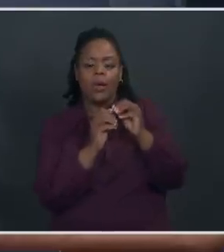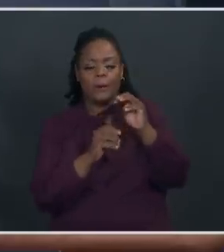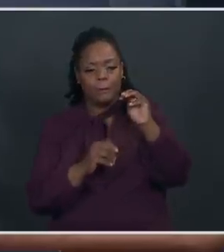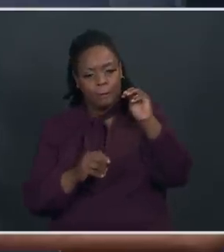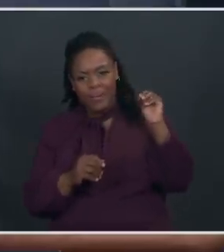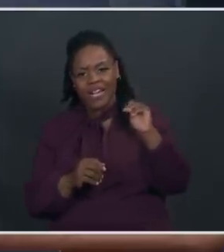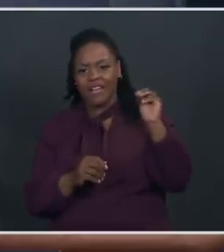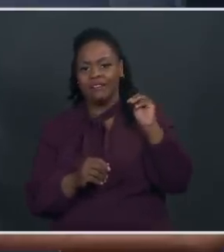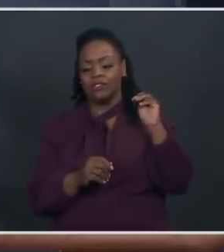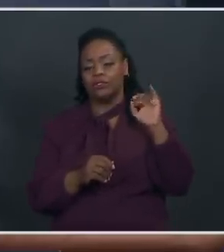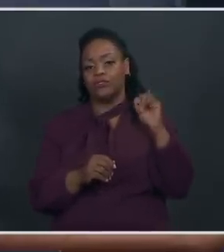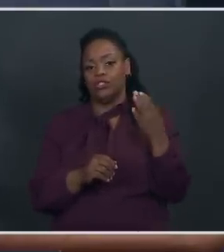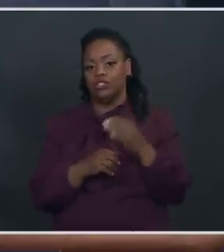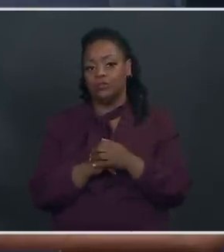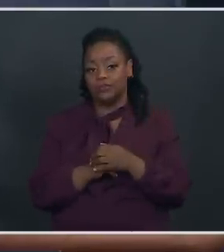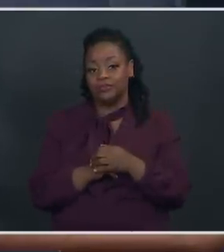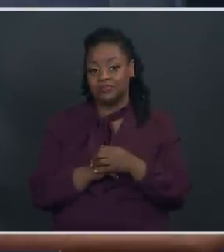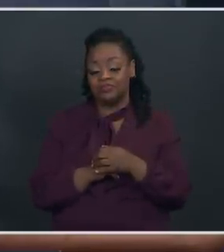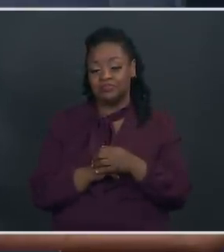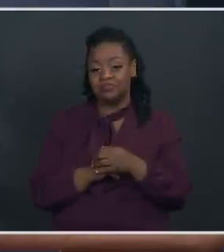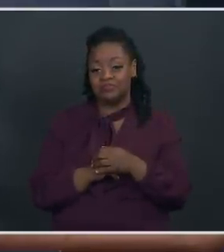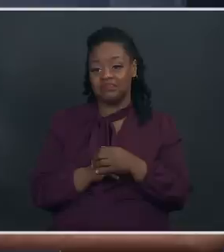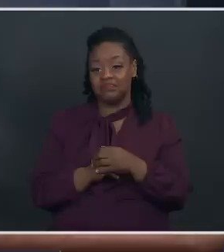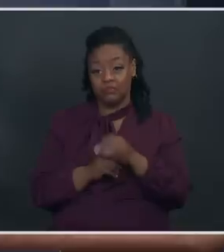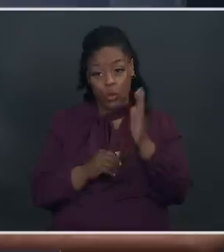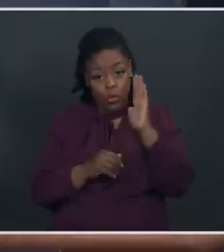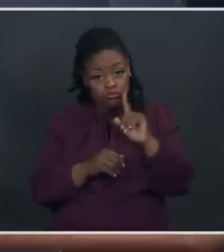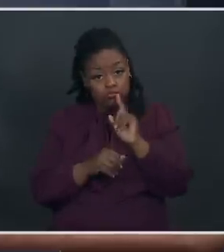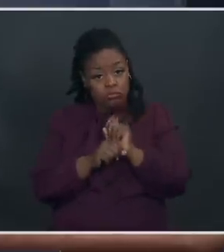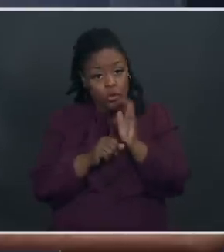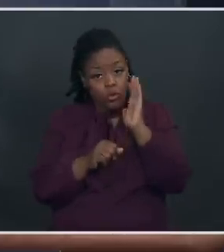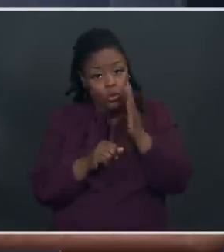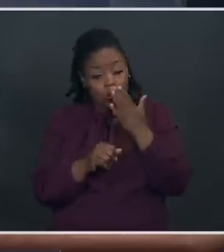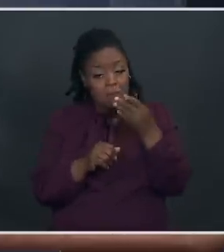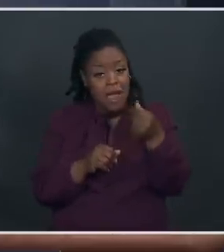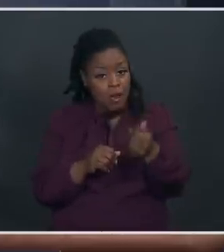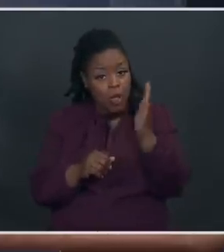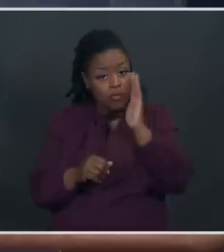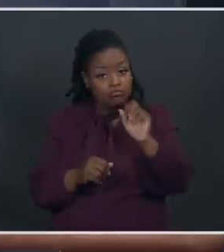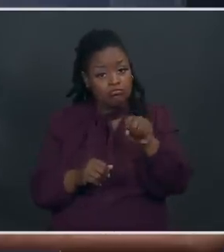that are going to be jobs that have the opportunity for workers to join a union.